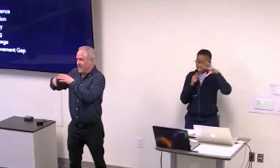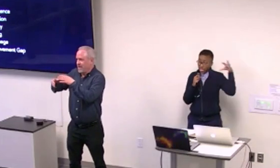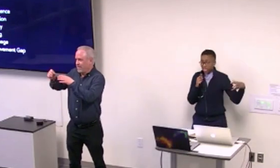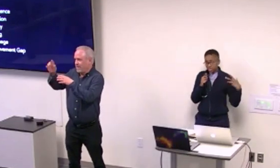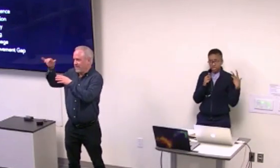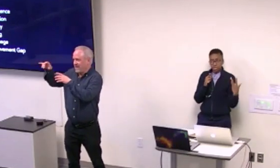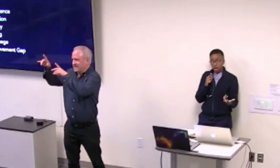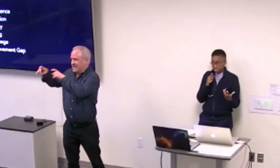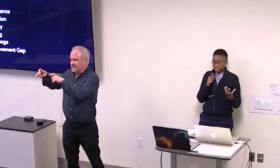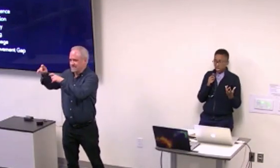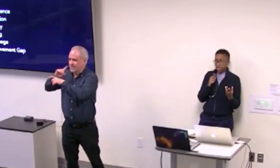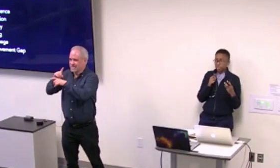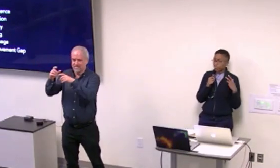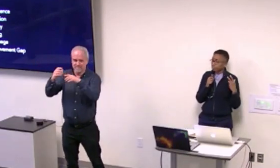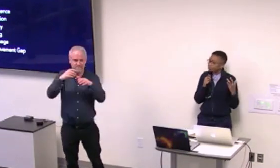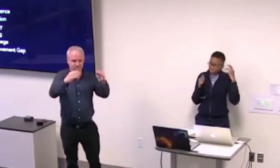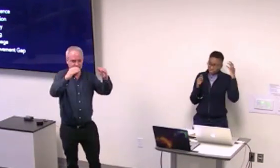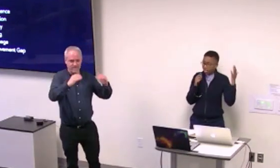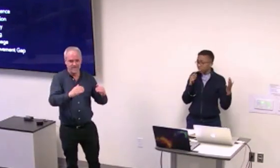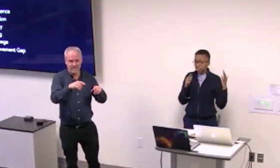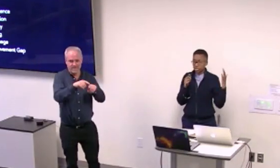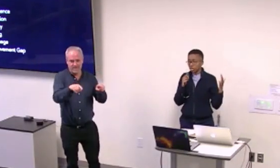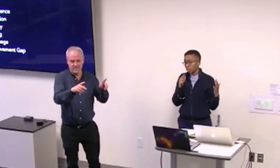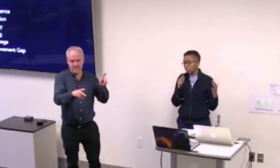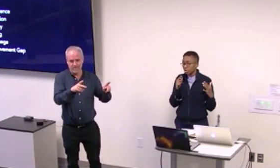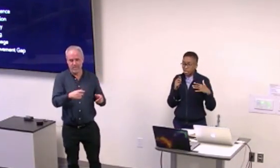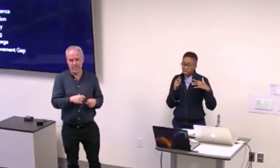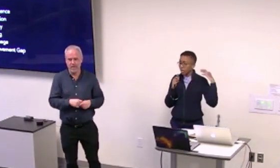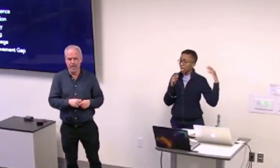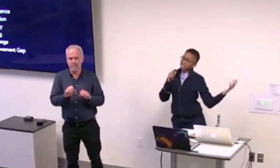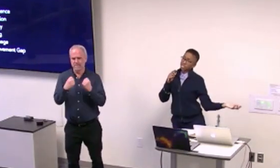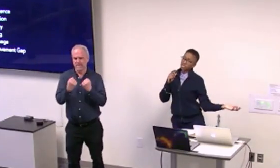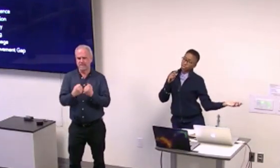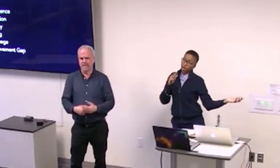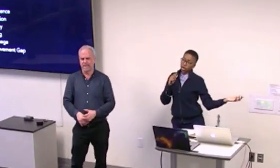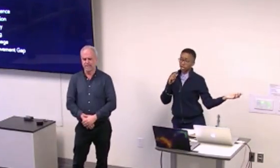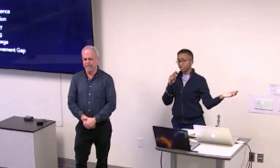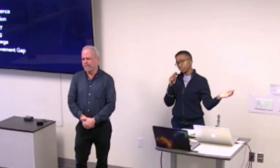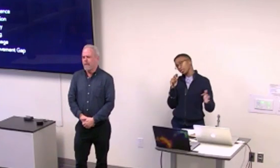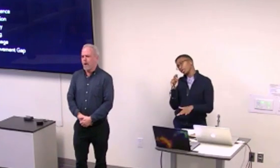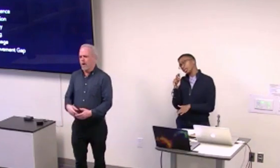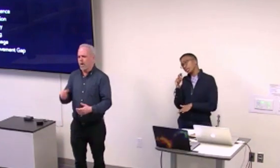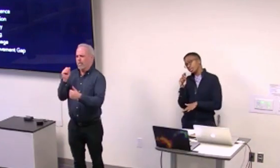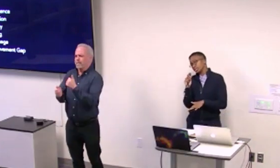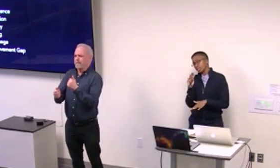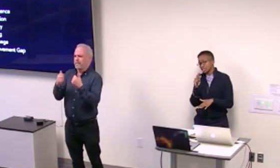And yet here in our society we feign as though passing the bar, doing well on these exams.